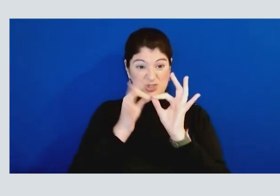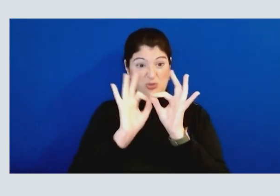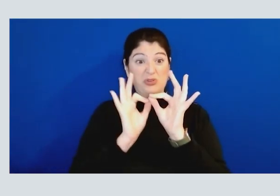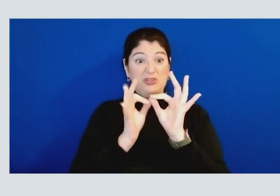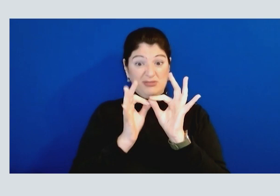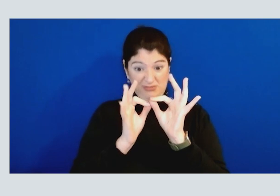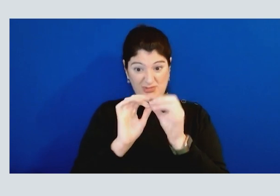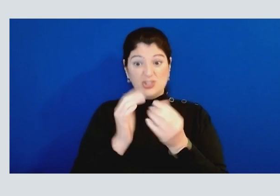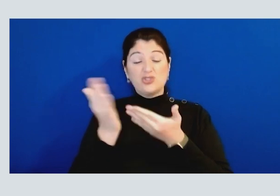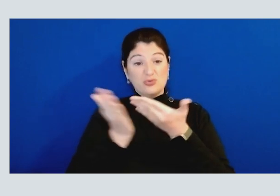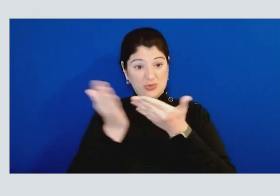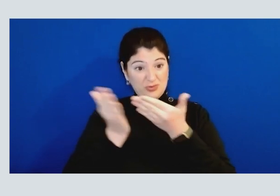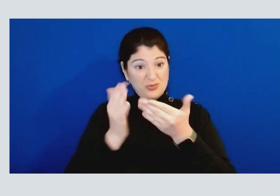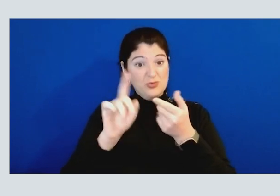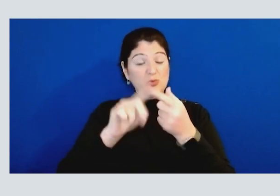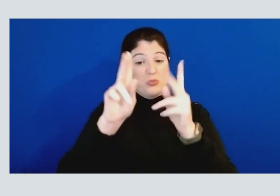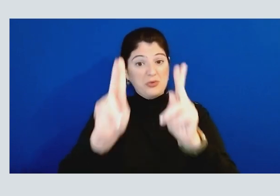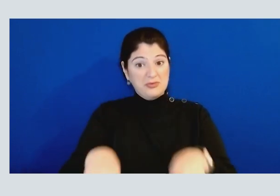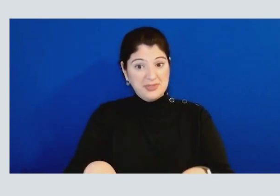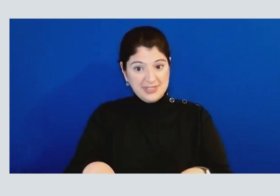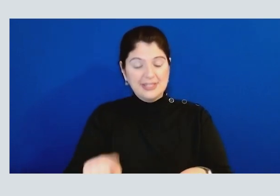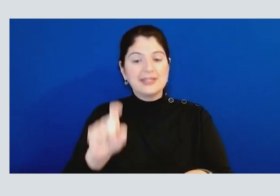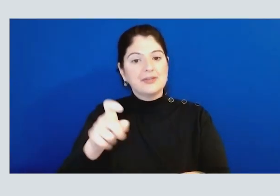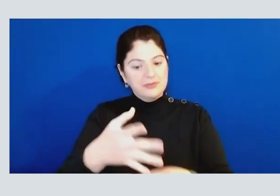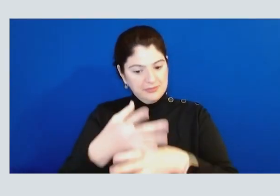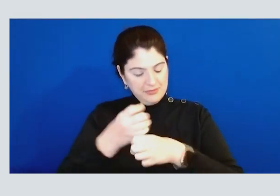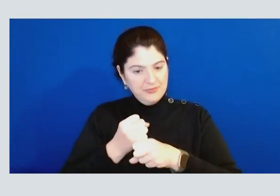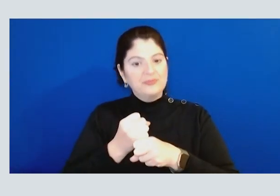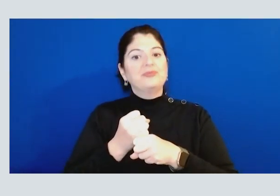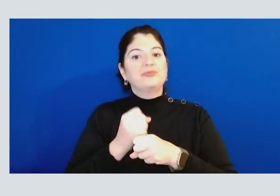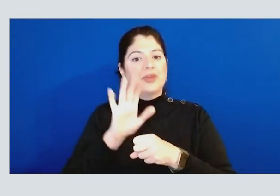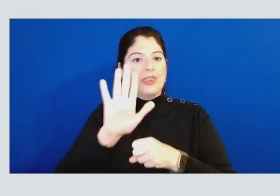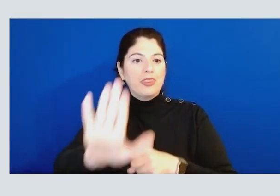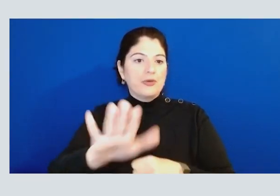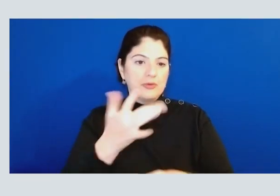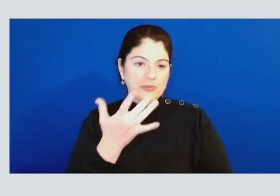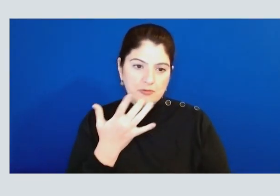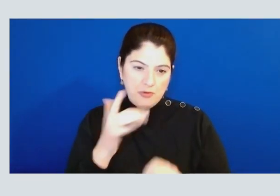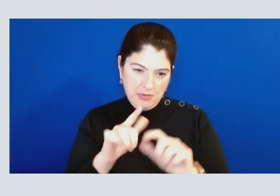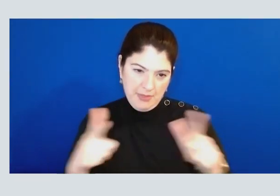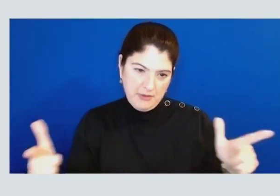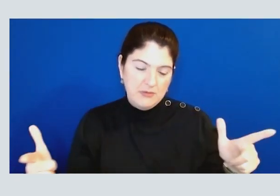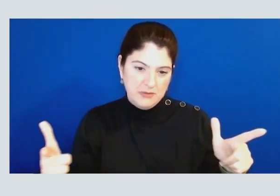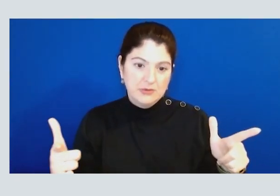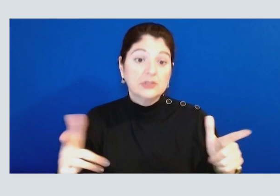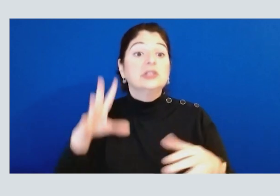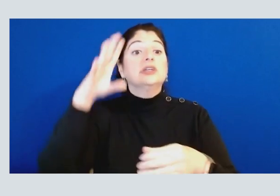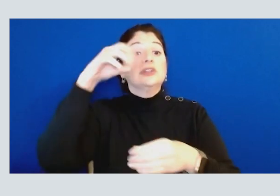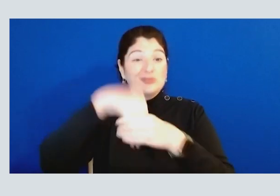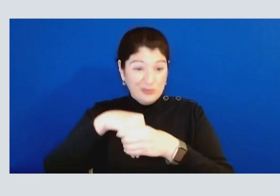to the person receiving services or benefits in their primary language, including American Sign Language.